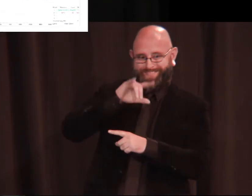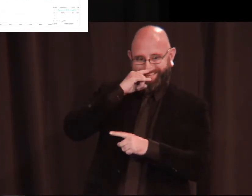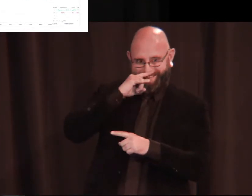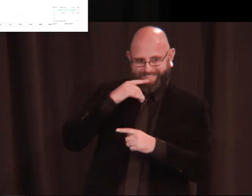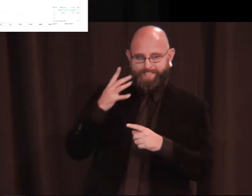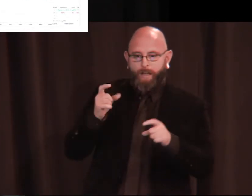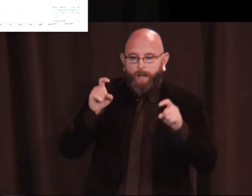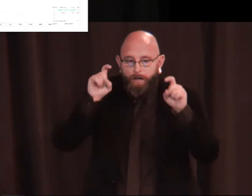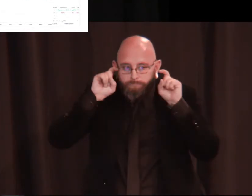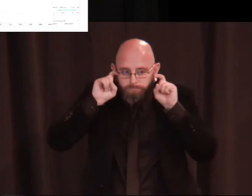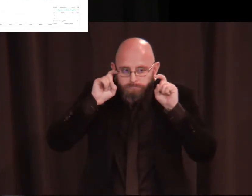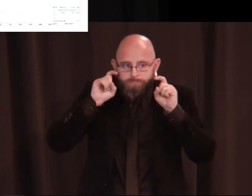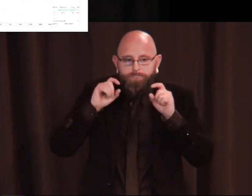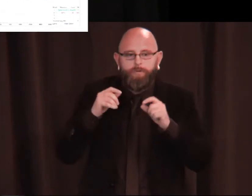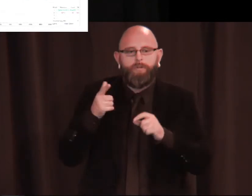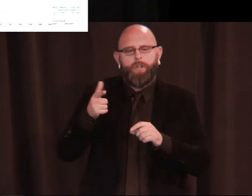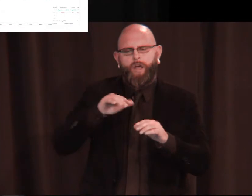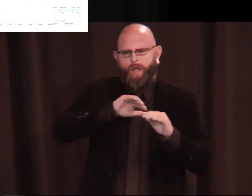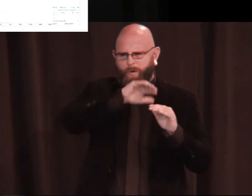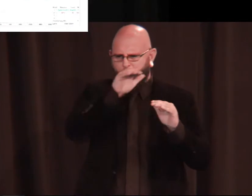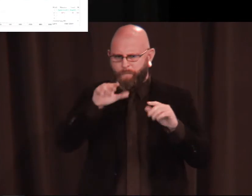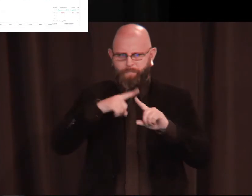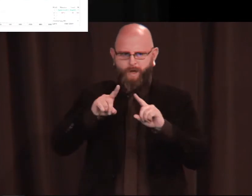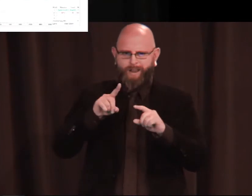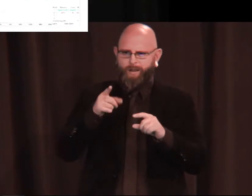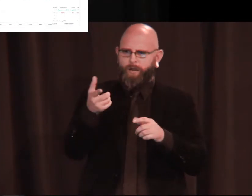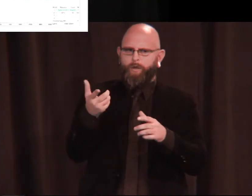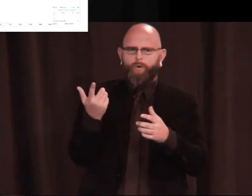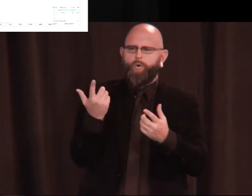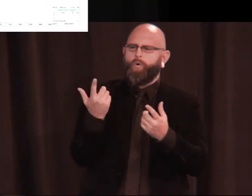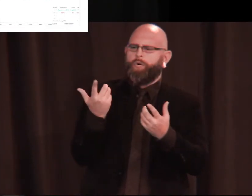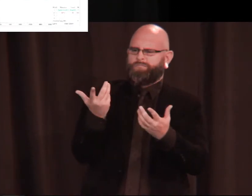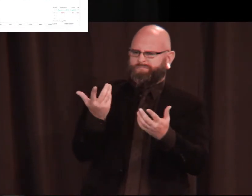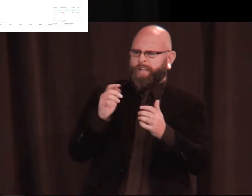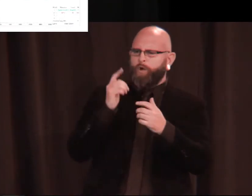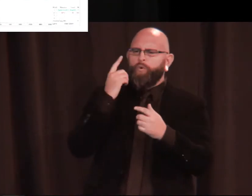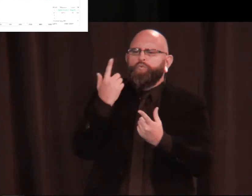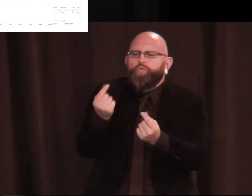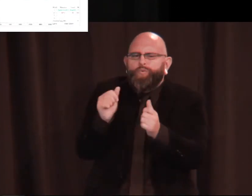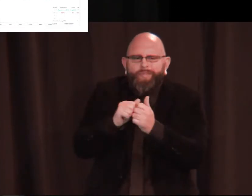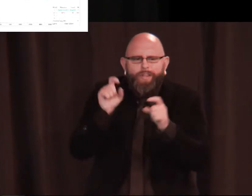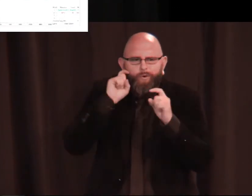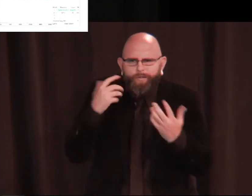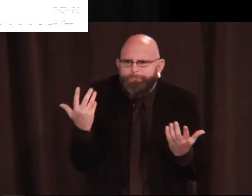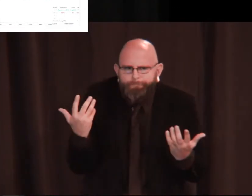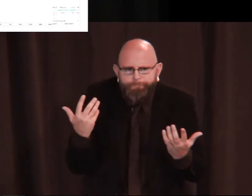doesn't tell us what they're doing with their hearing aids, so how are they able to access sound with hearing aids on.